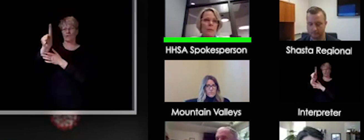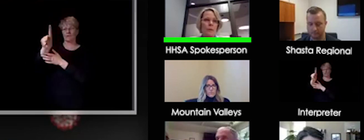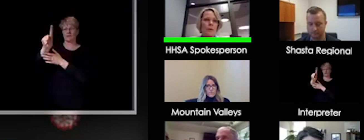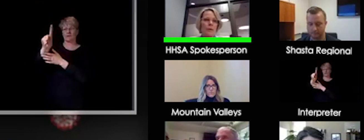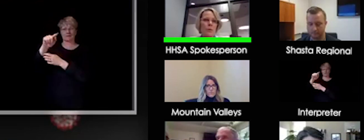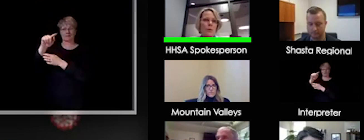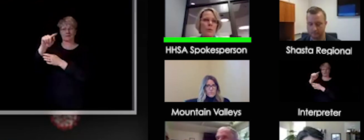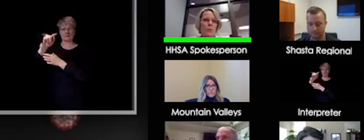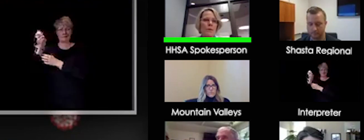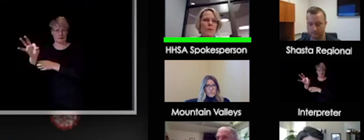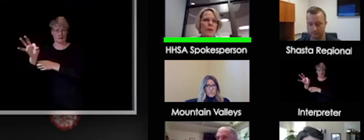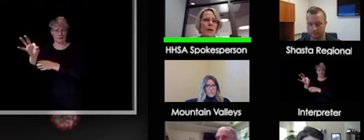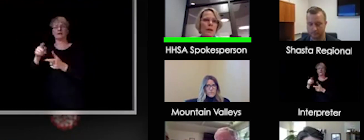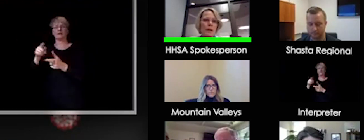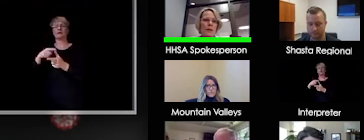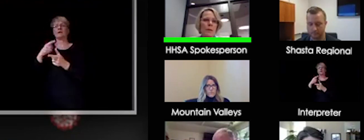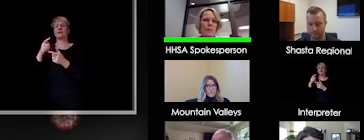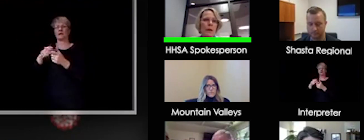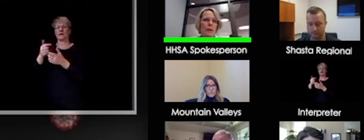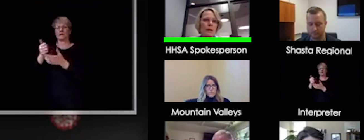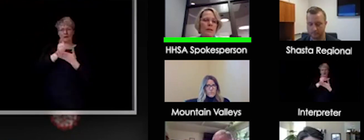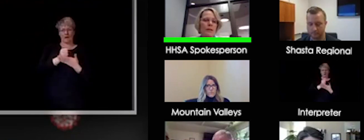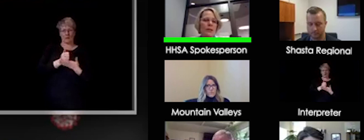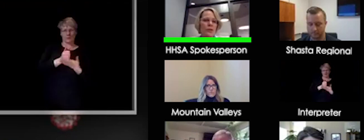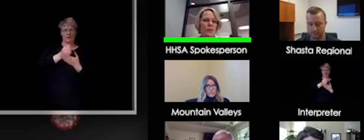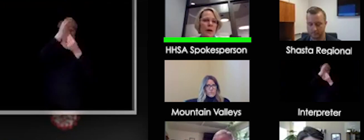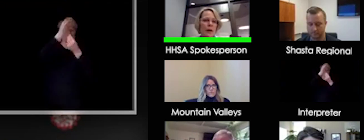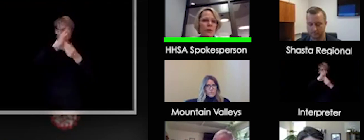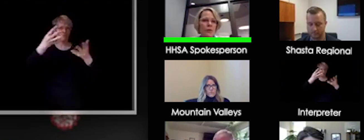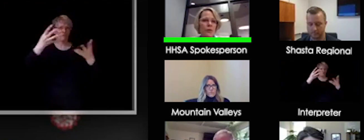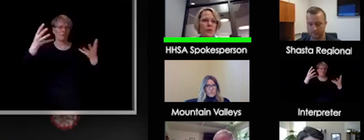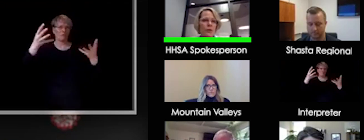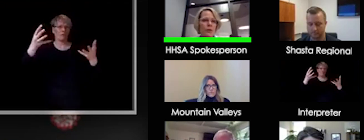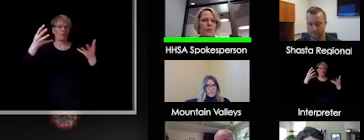to keep the community informed and the public can make decisions about the sectors they